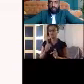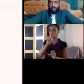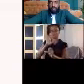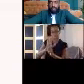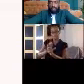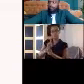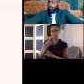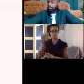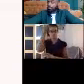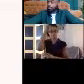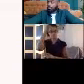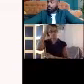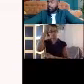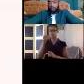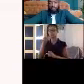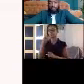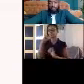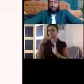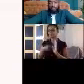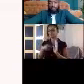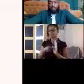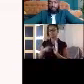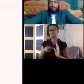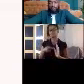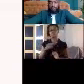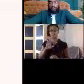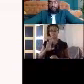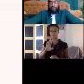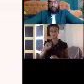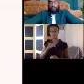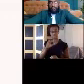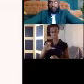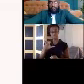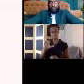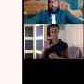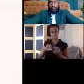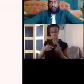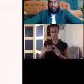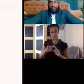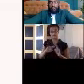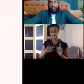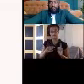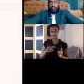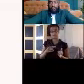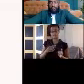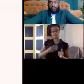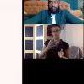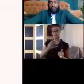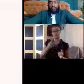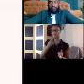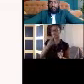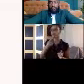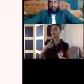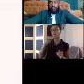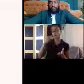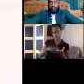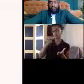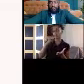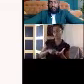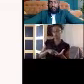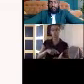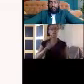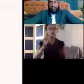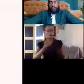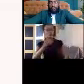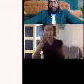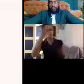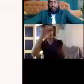BIPOC friends, when it yes, we do notice these things. And it doesn't really help the process,